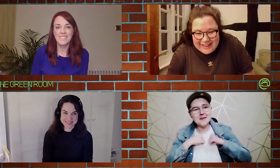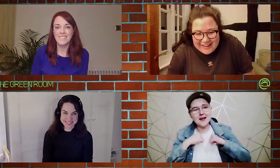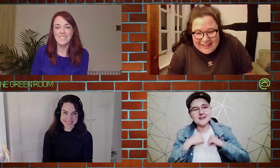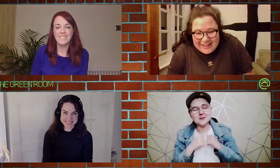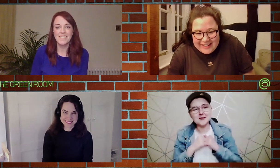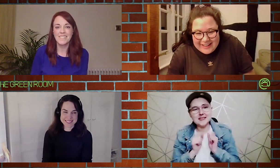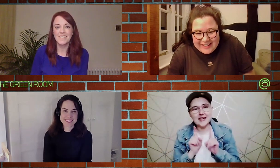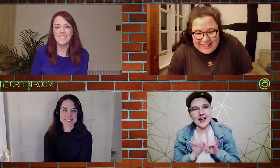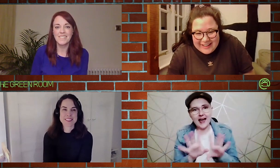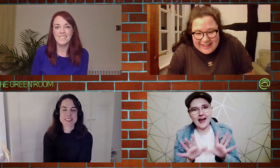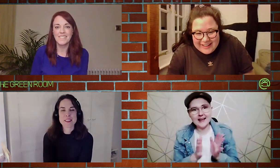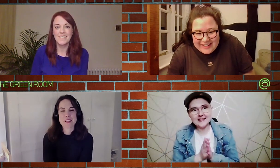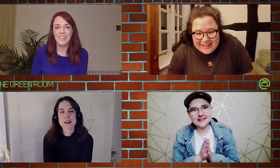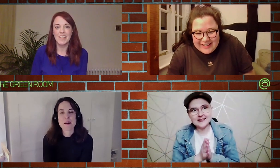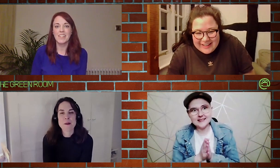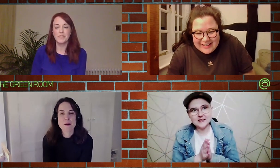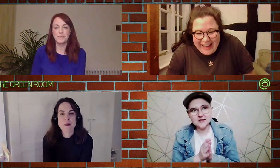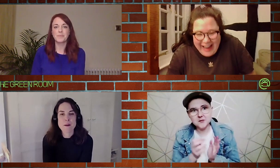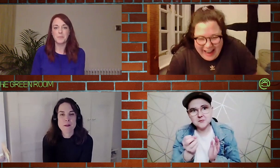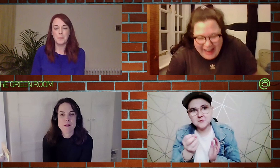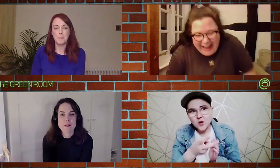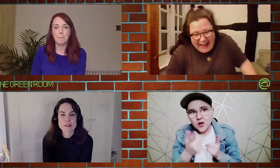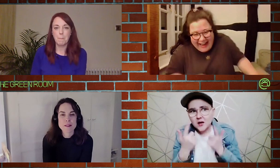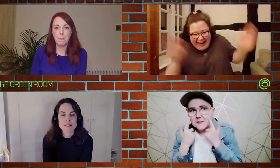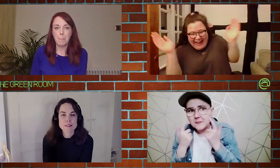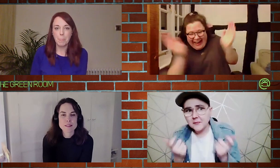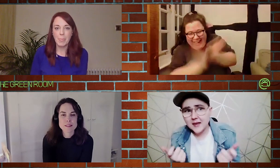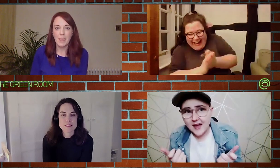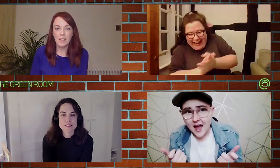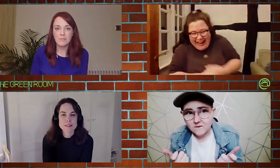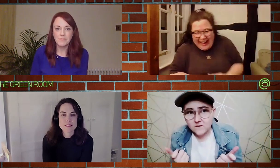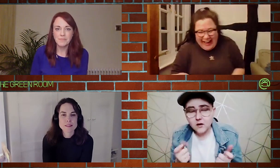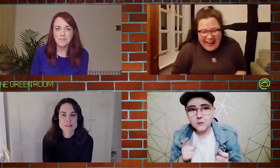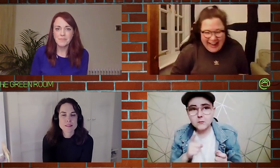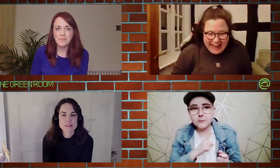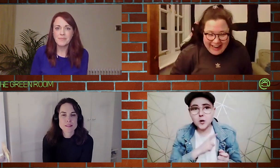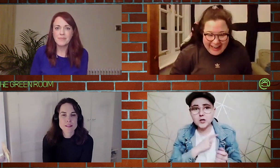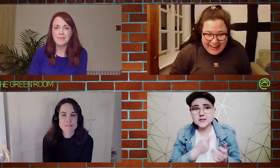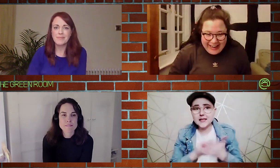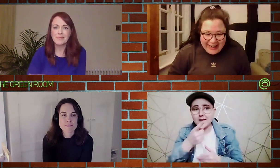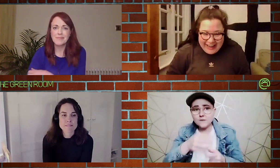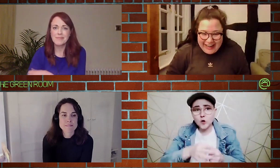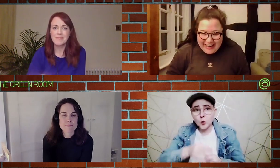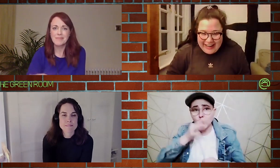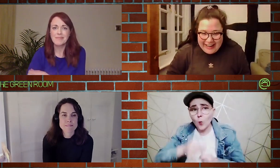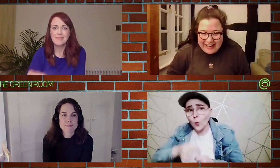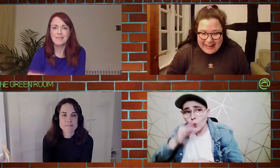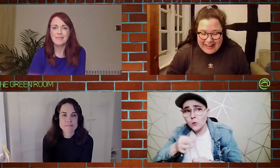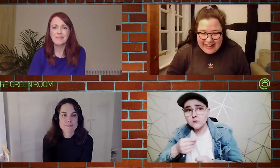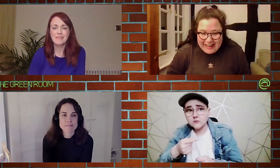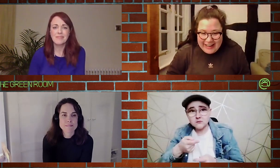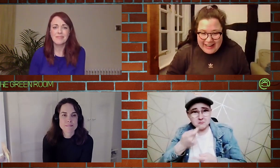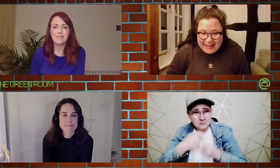and I remember, the stage manager said to me Brooklyn be really careful because